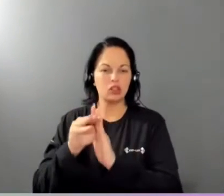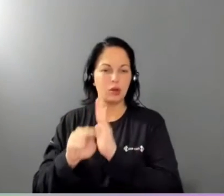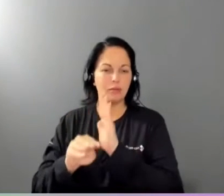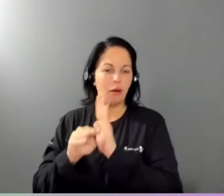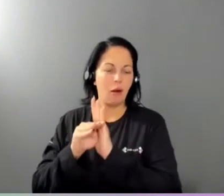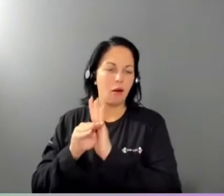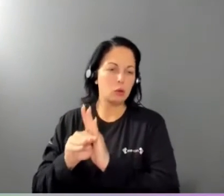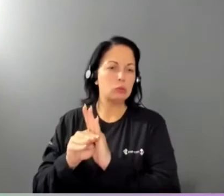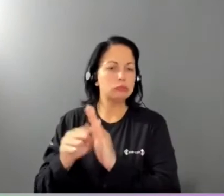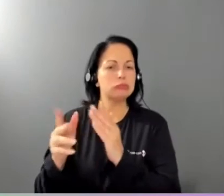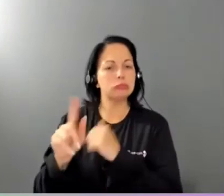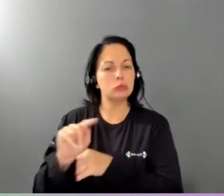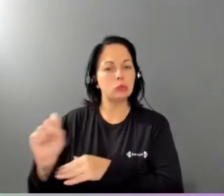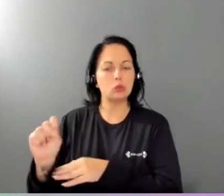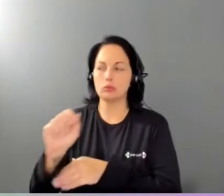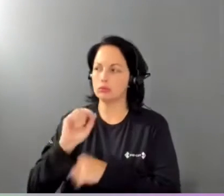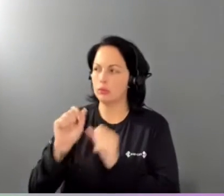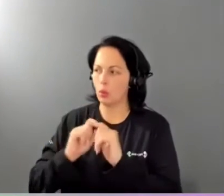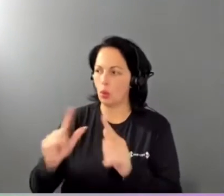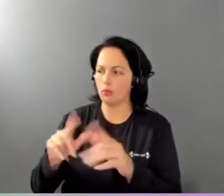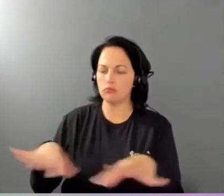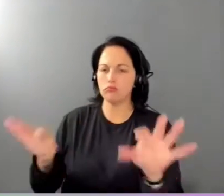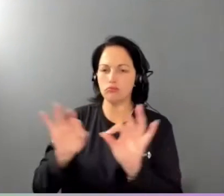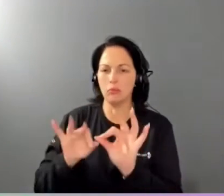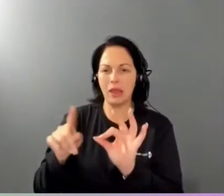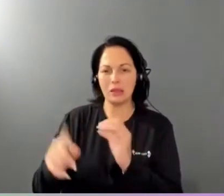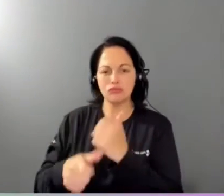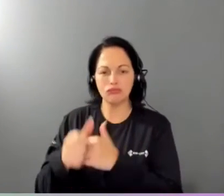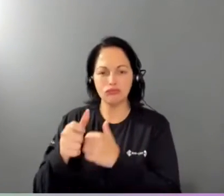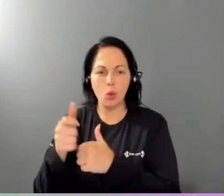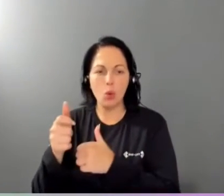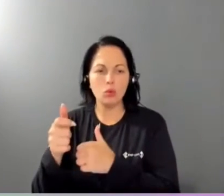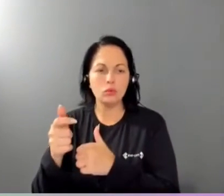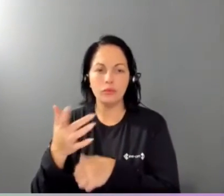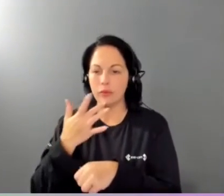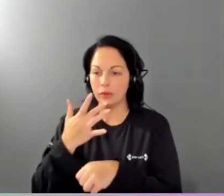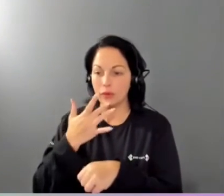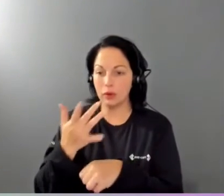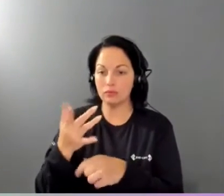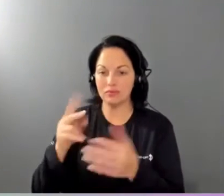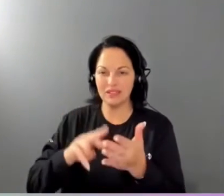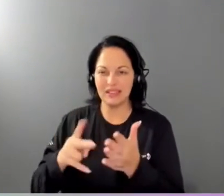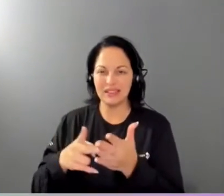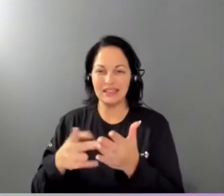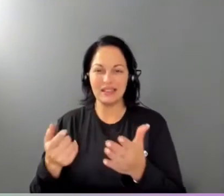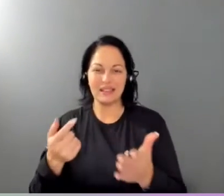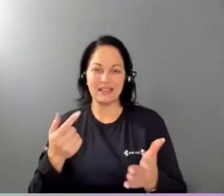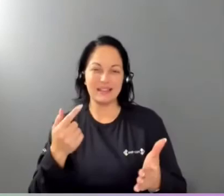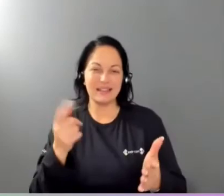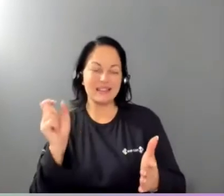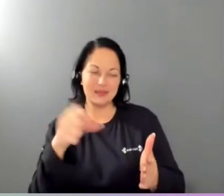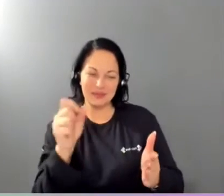variables under them, which as you mentioned, can be different across different maturity model tools. Obviously, they're all important. I think you comment